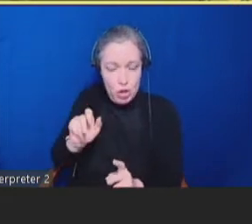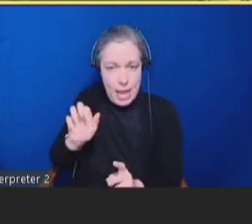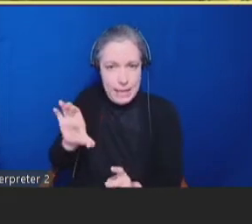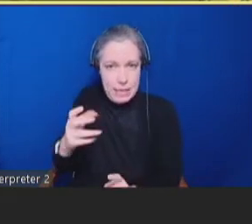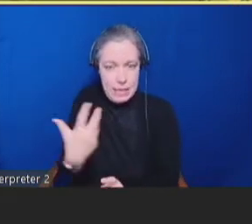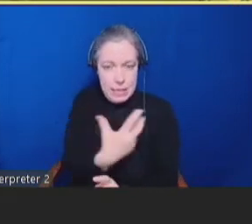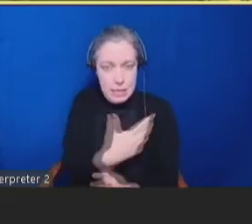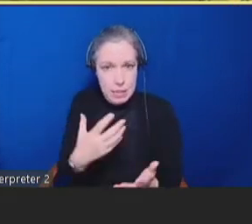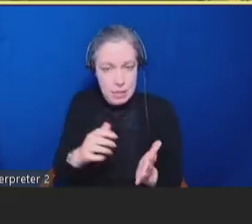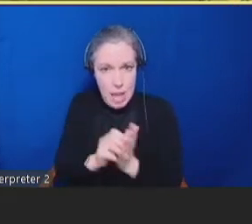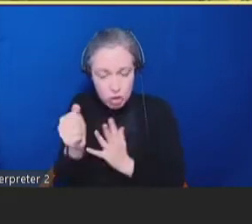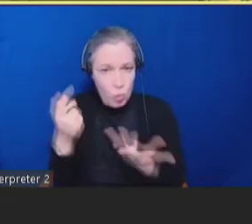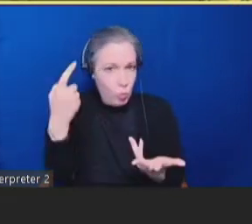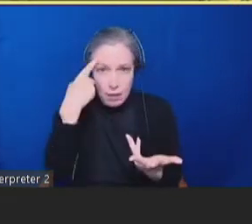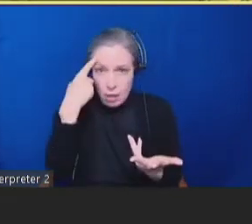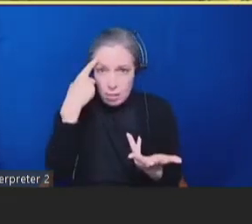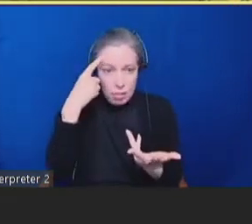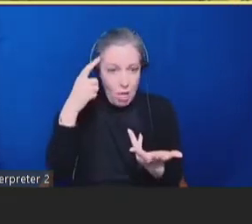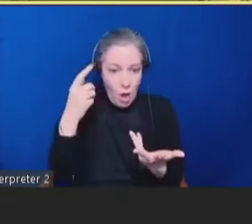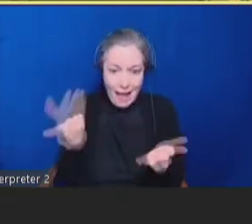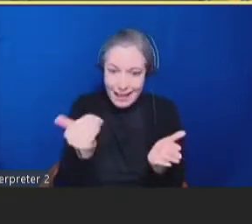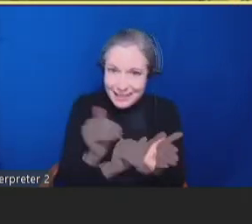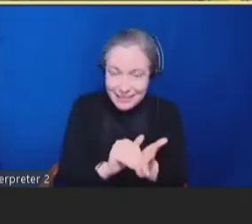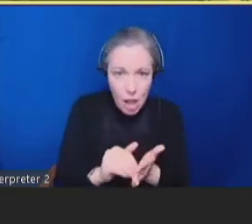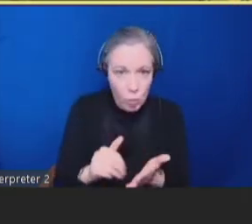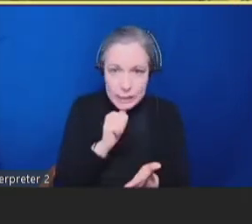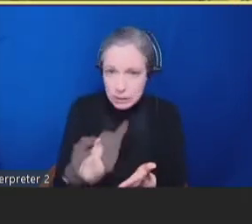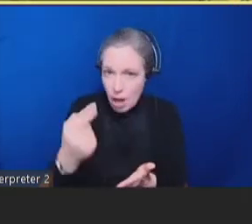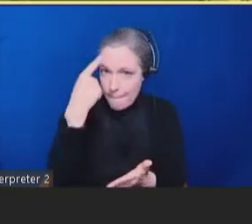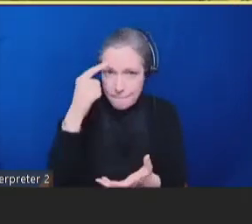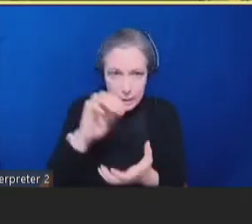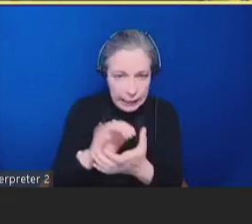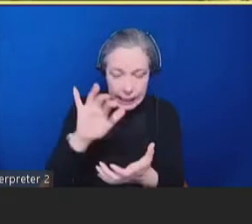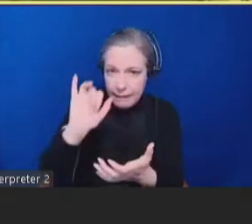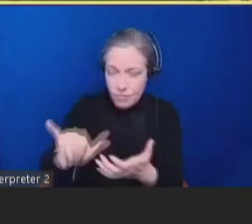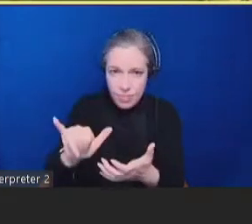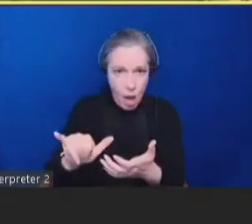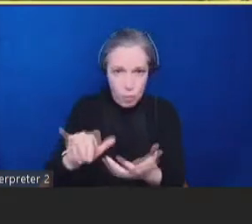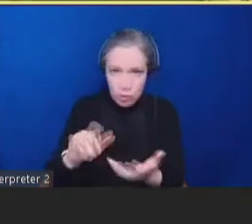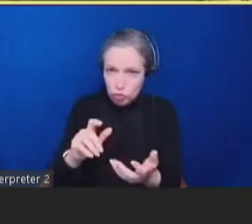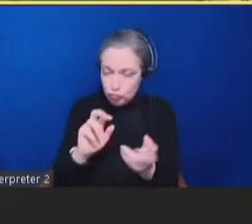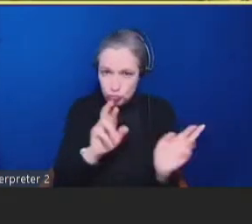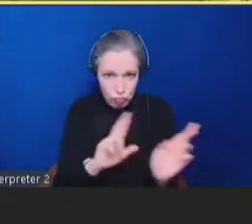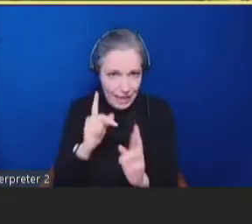contain mutation-derived neoantigen suited for vaccines. And this was investigator-initiated,